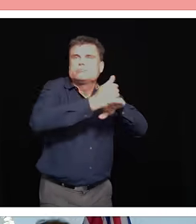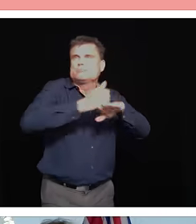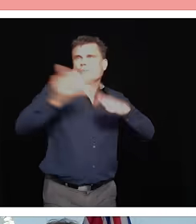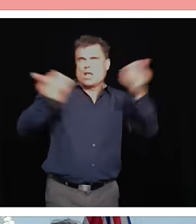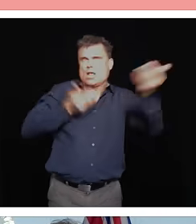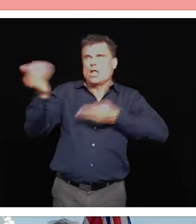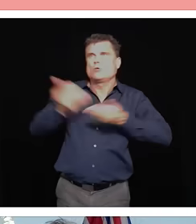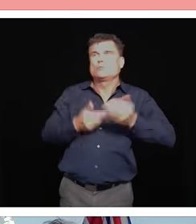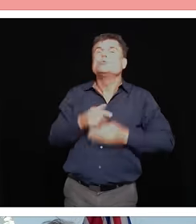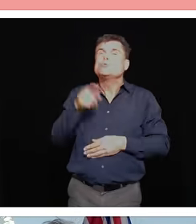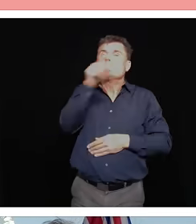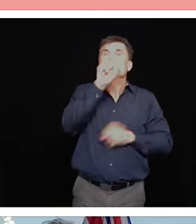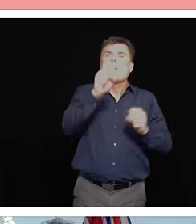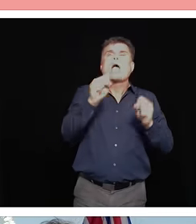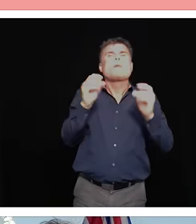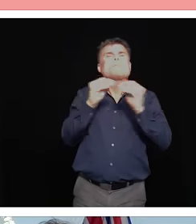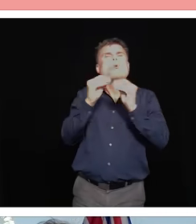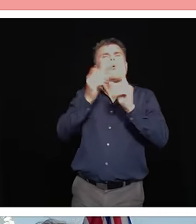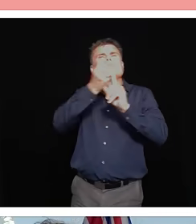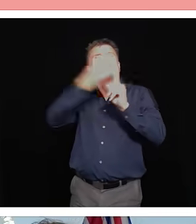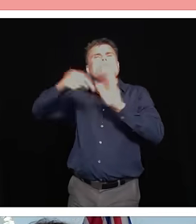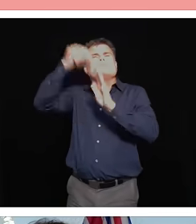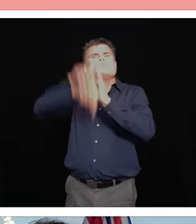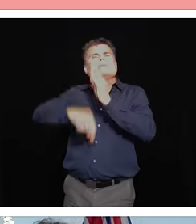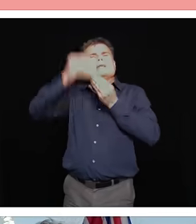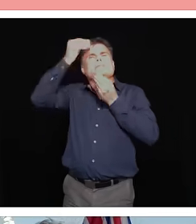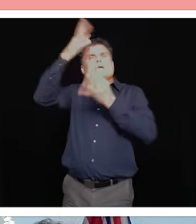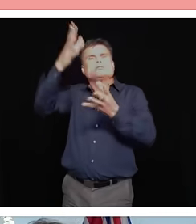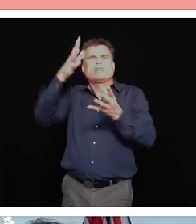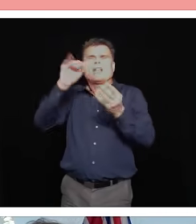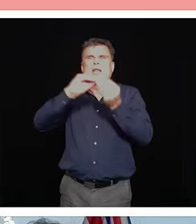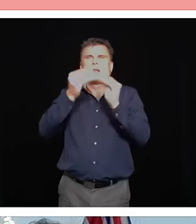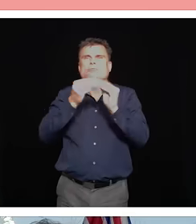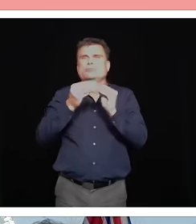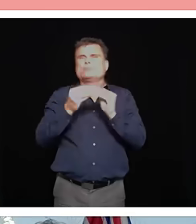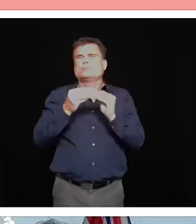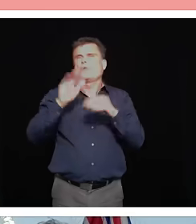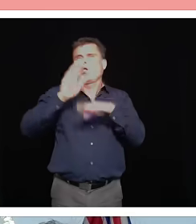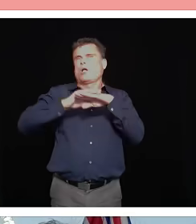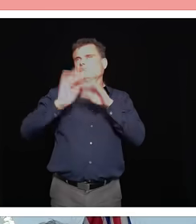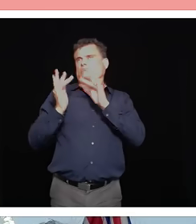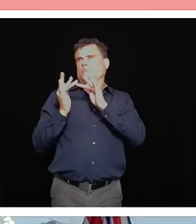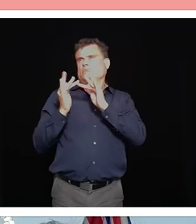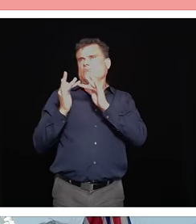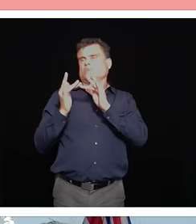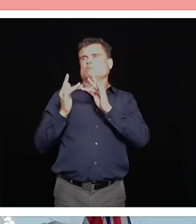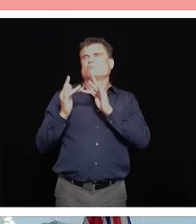you do not have contacts that are unsafe